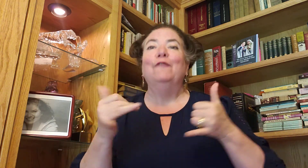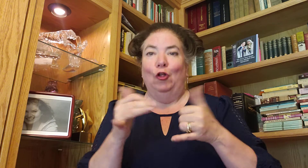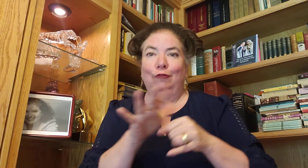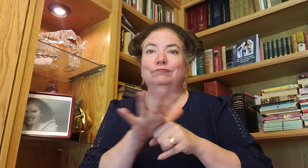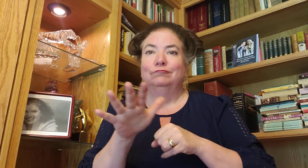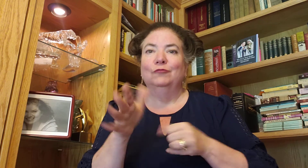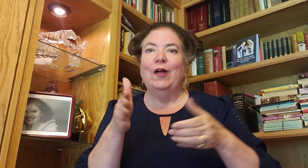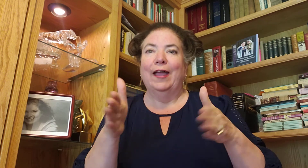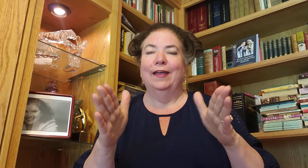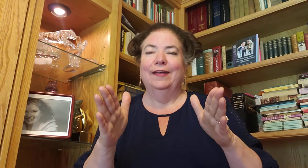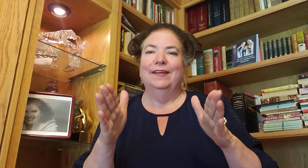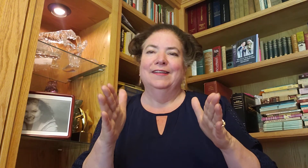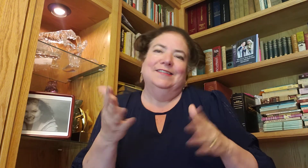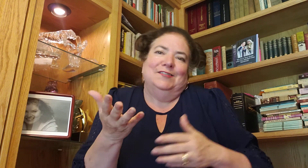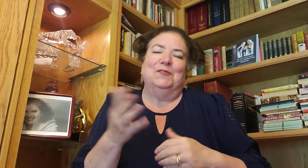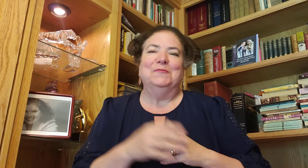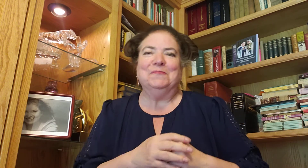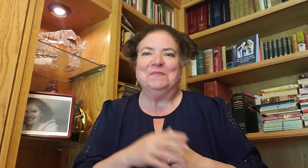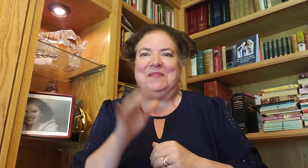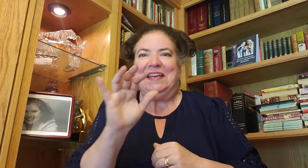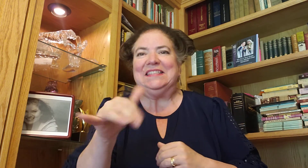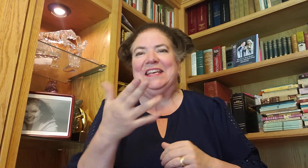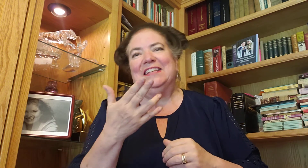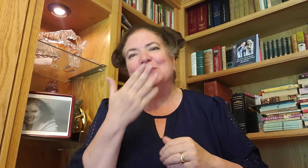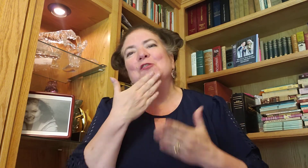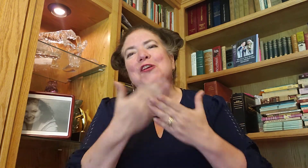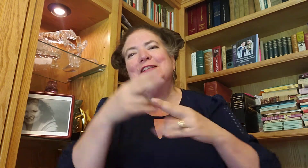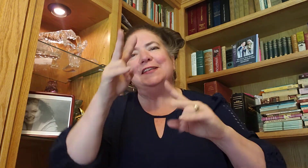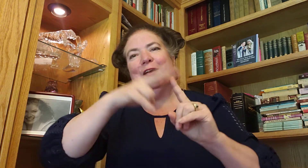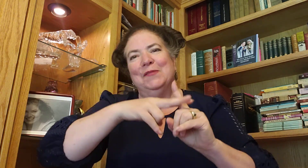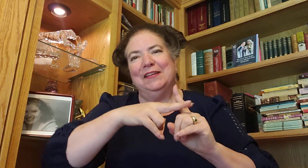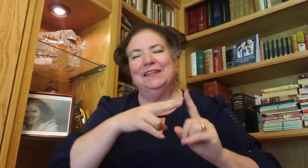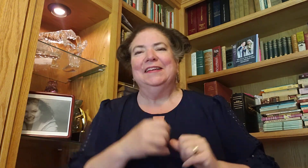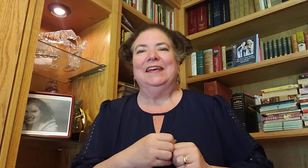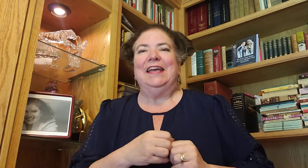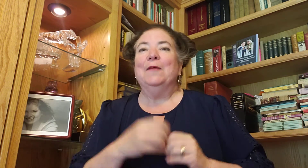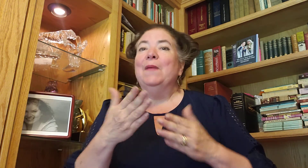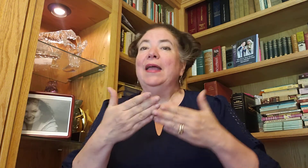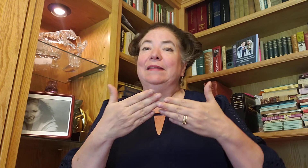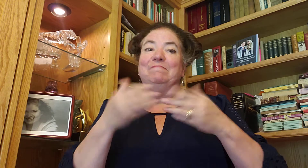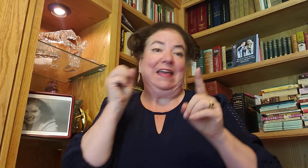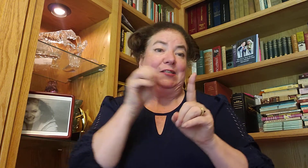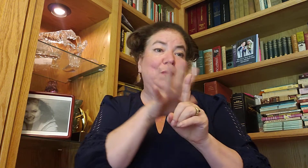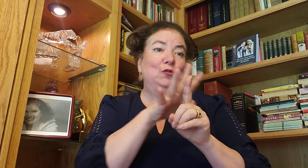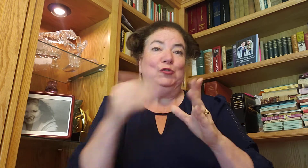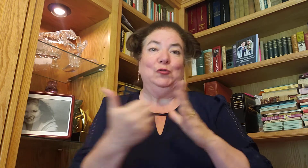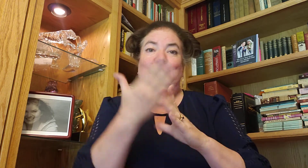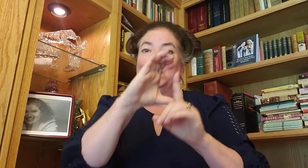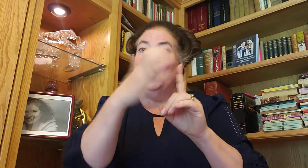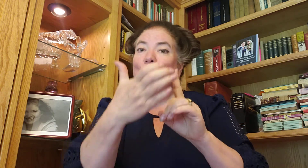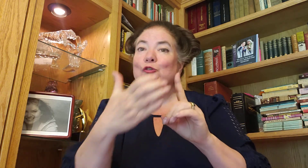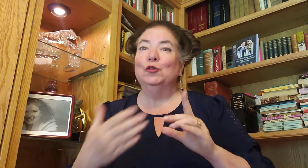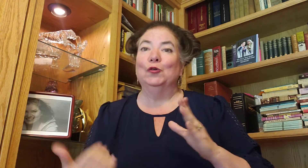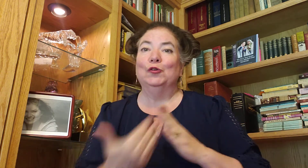It's a good assignment. it might expose you to a new culture or